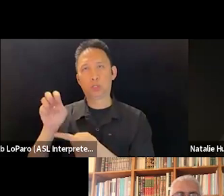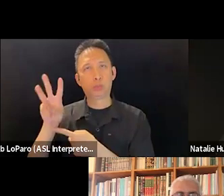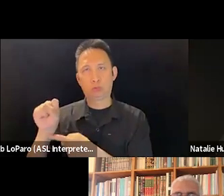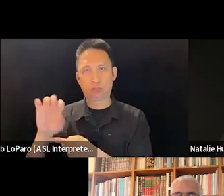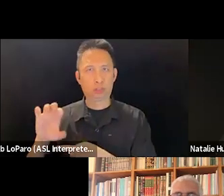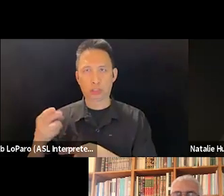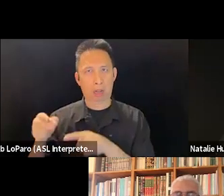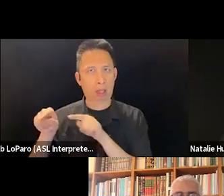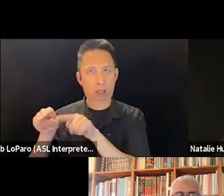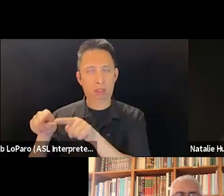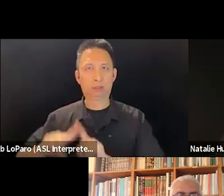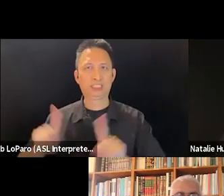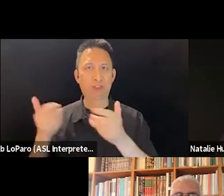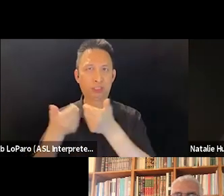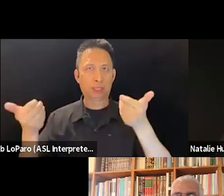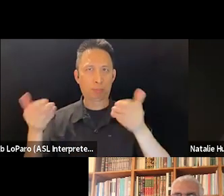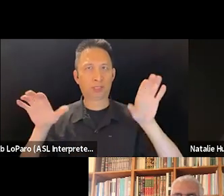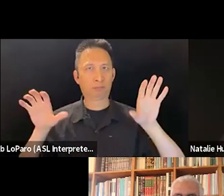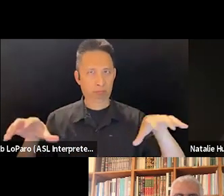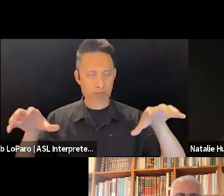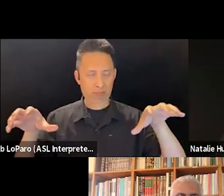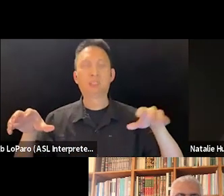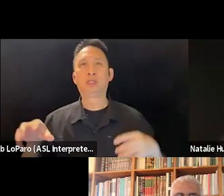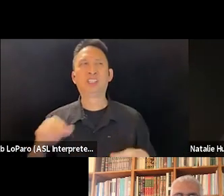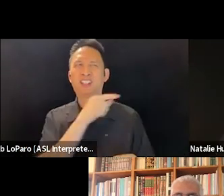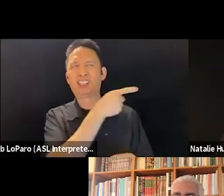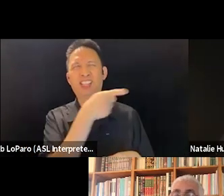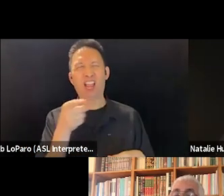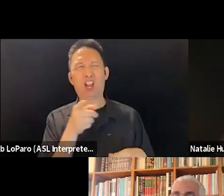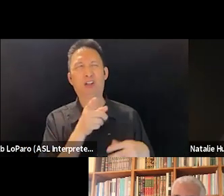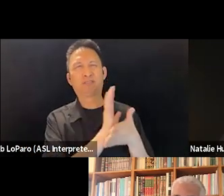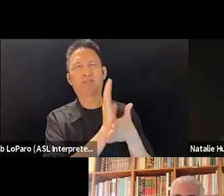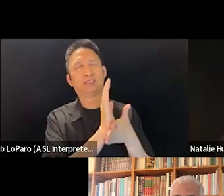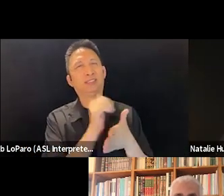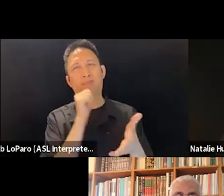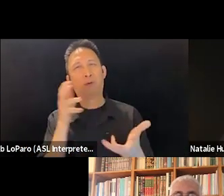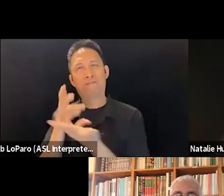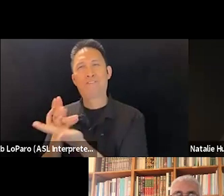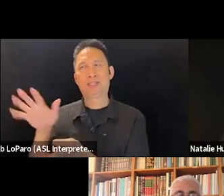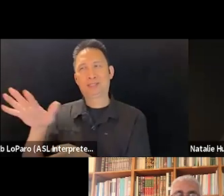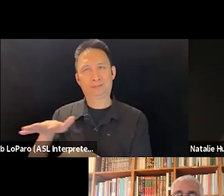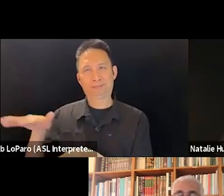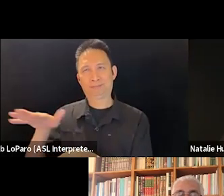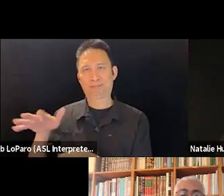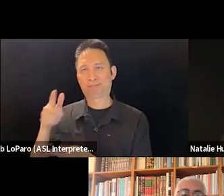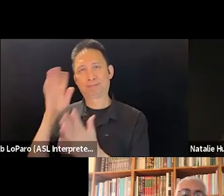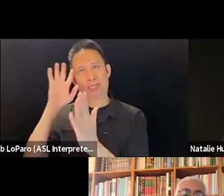which can't be fit with the news style in way in some of our sister channels.